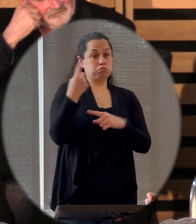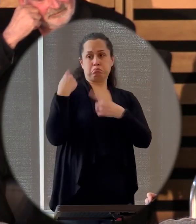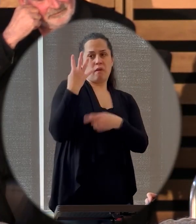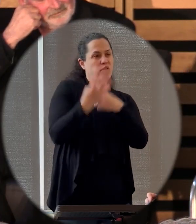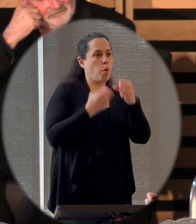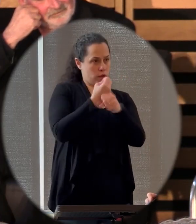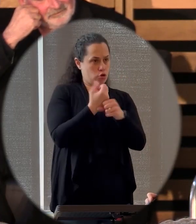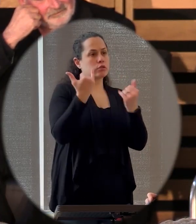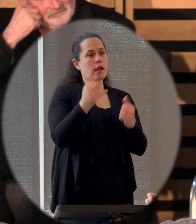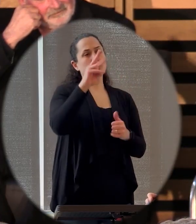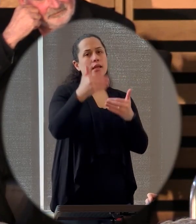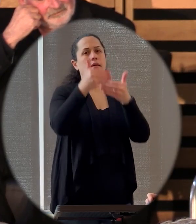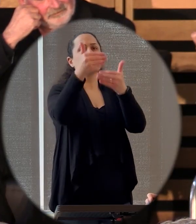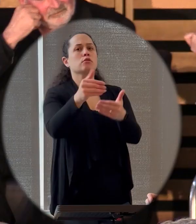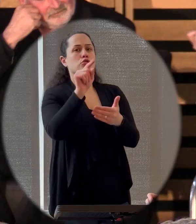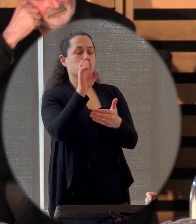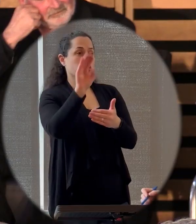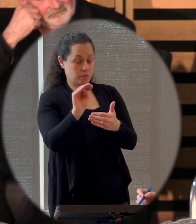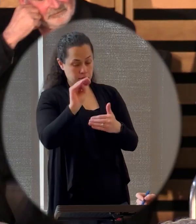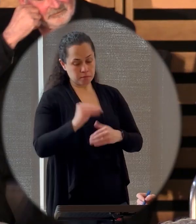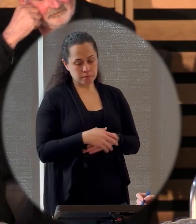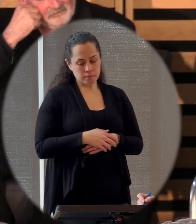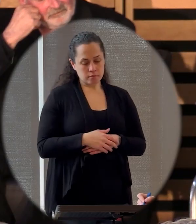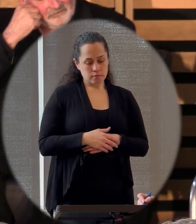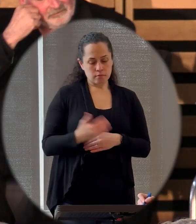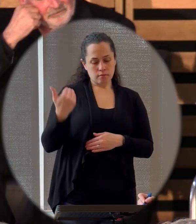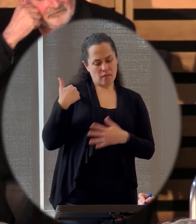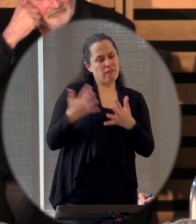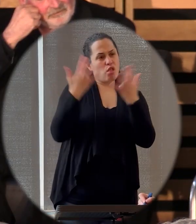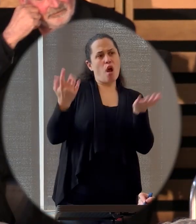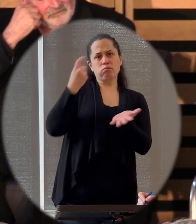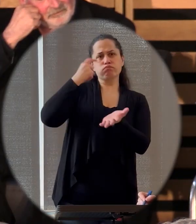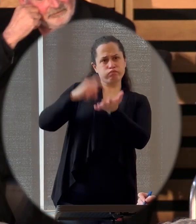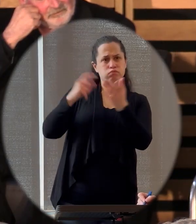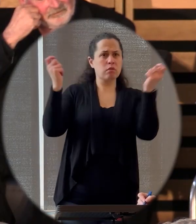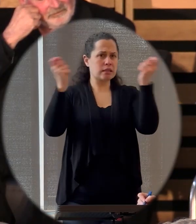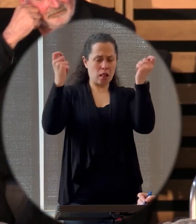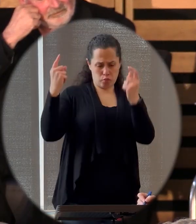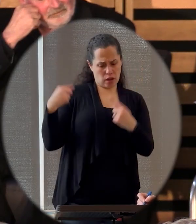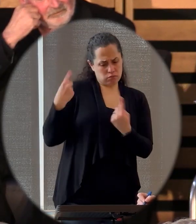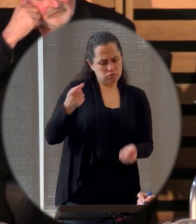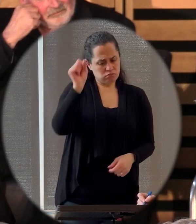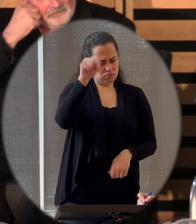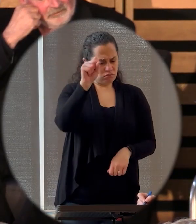beginning my second term and there is progress to celebrate, but a lot of work remains because